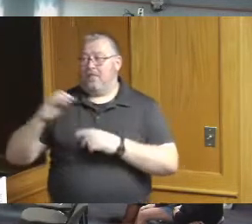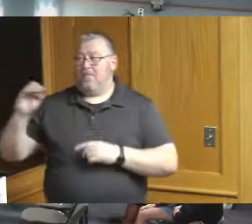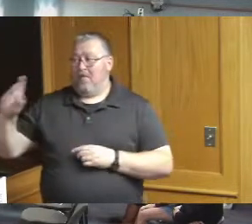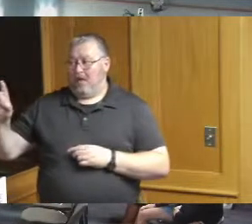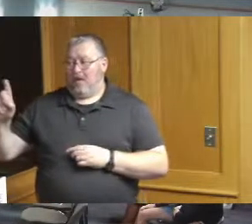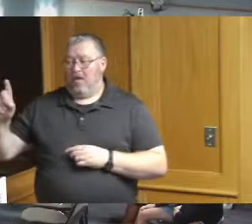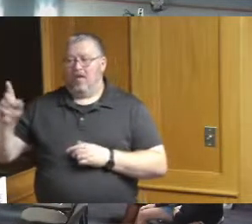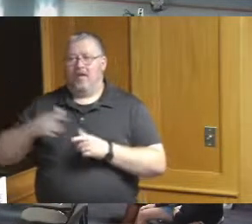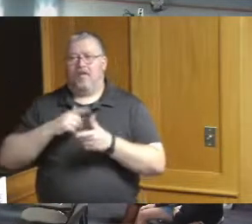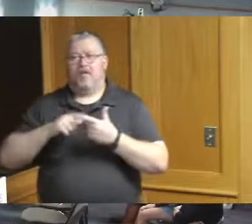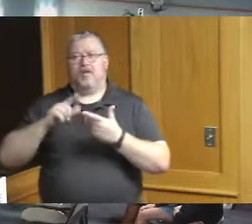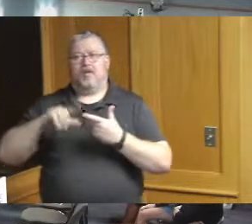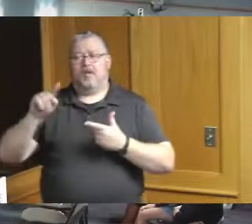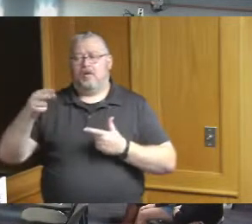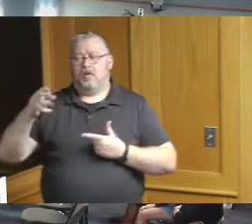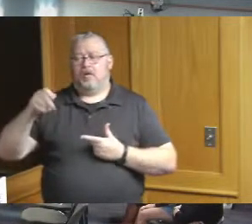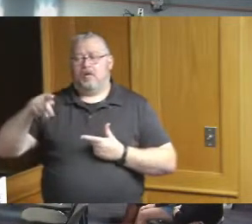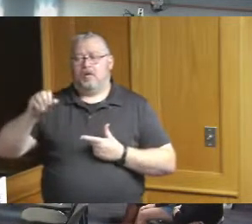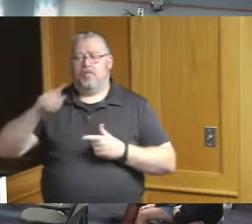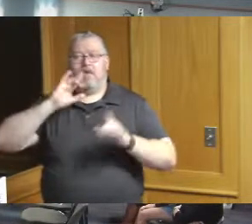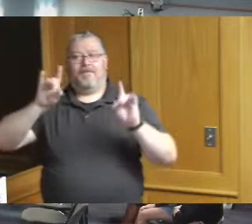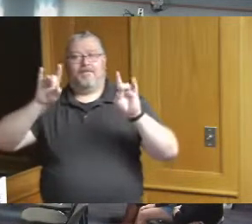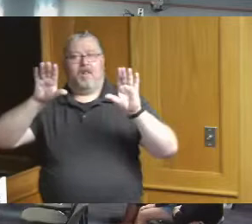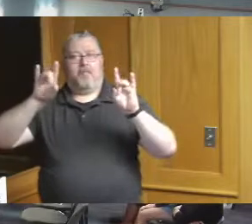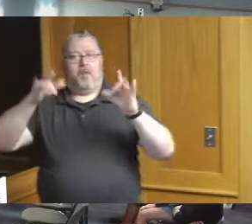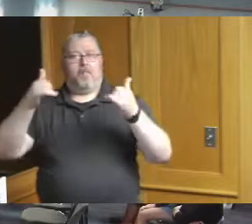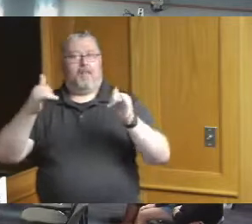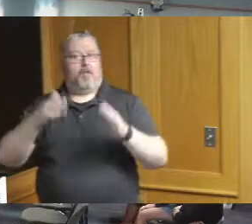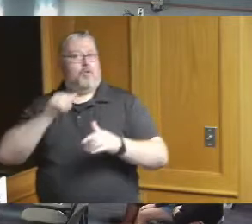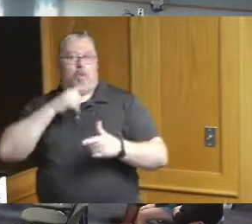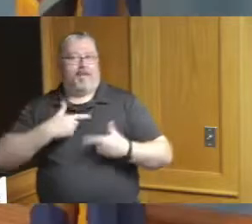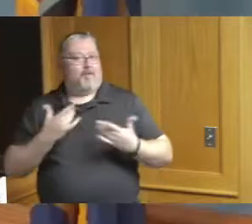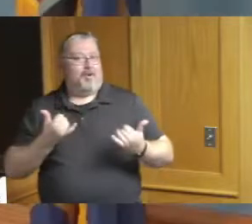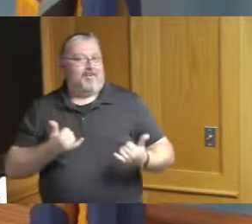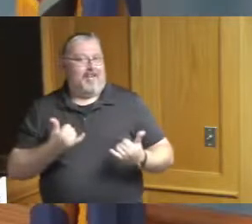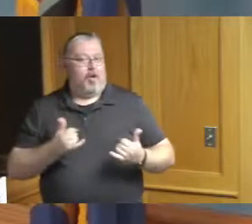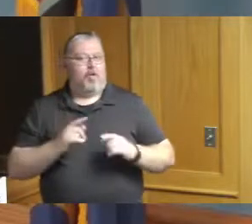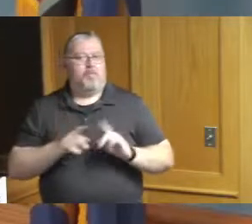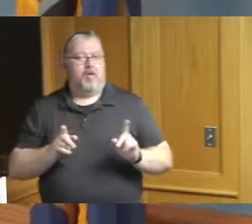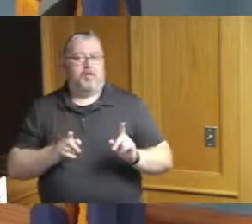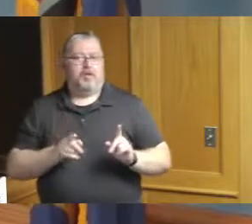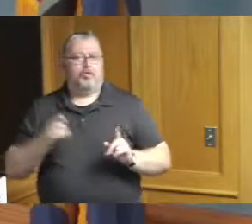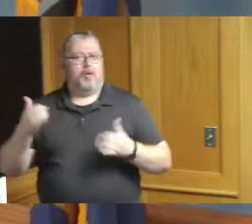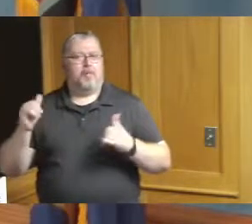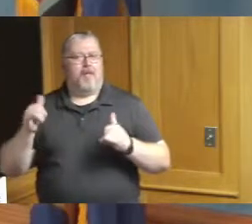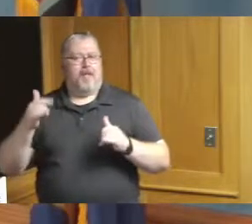then thompson who's a volleyball player does not live here actually she plays for the soviet